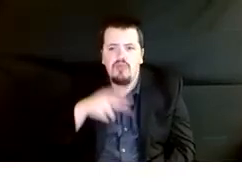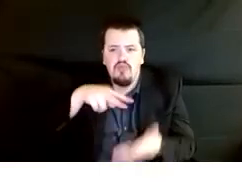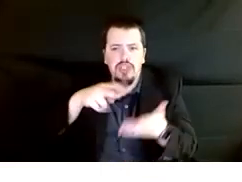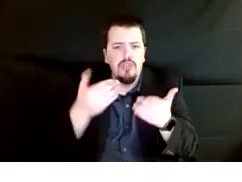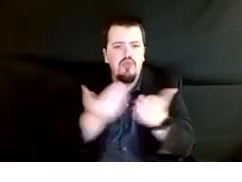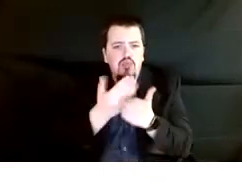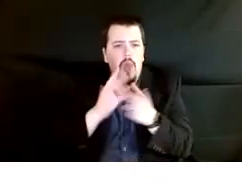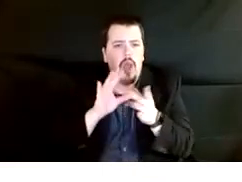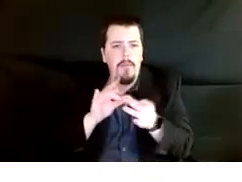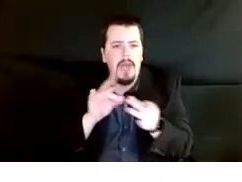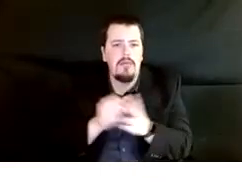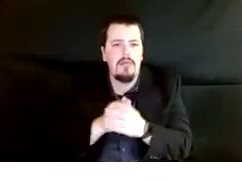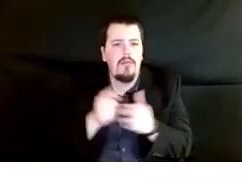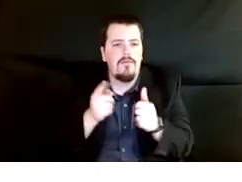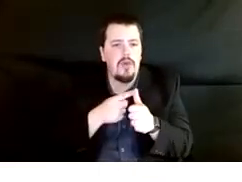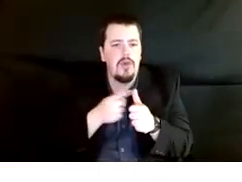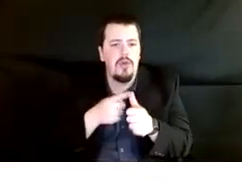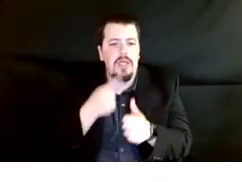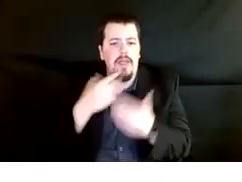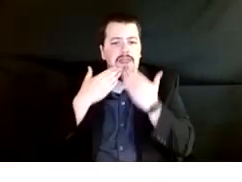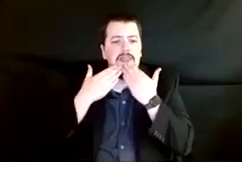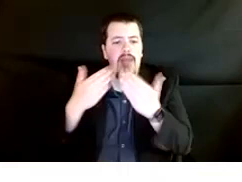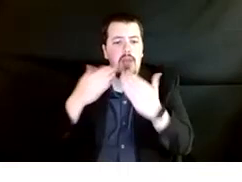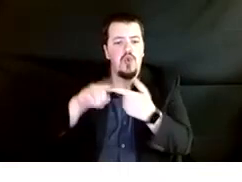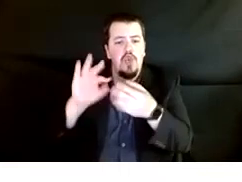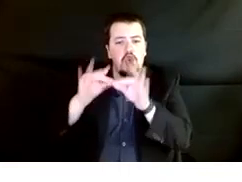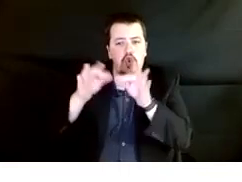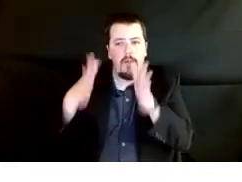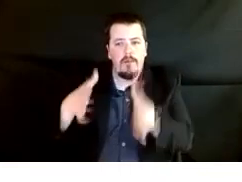uh first off there's a thank you to our interpreters for interpreting, so thank